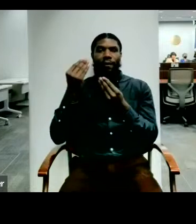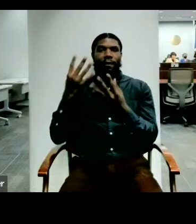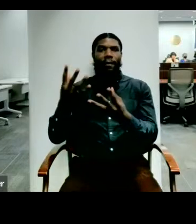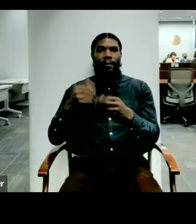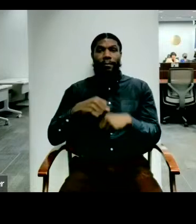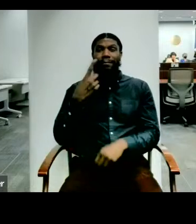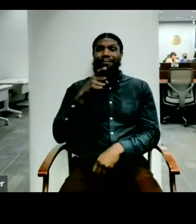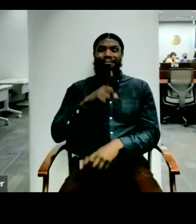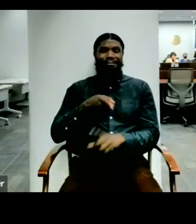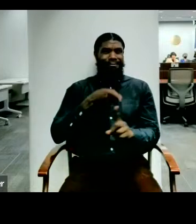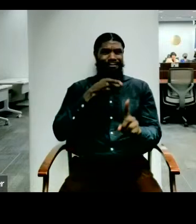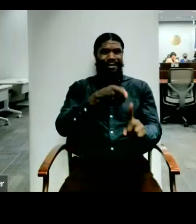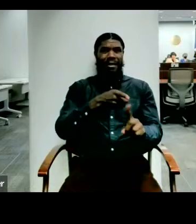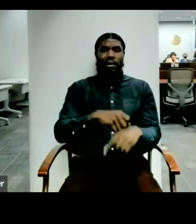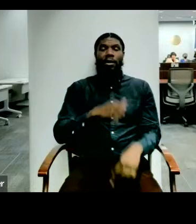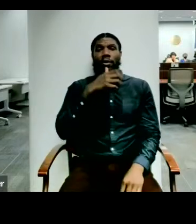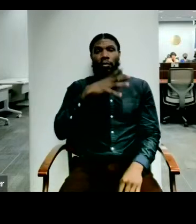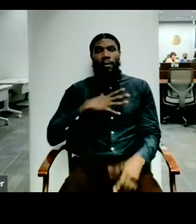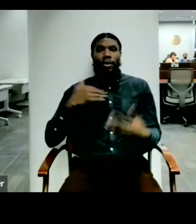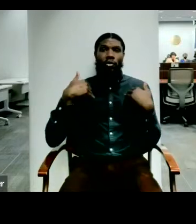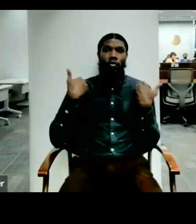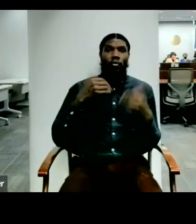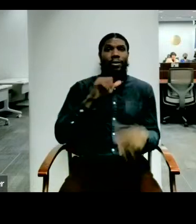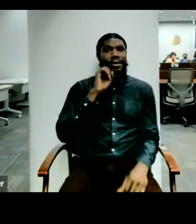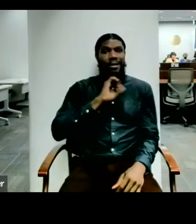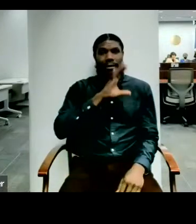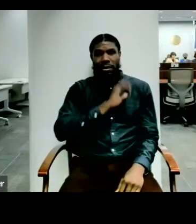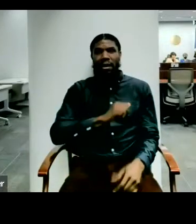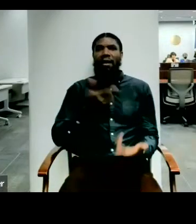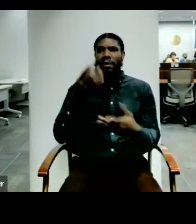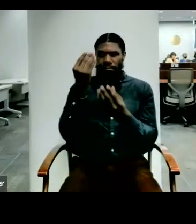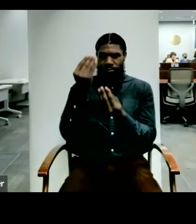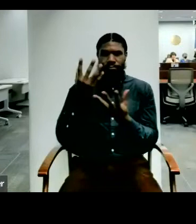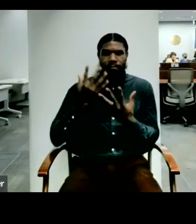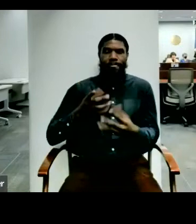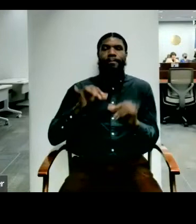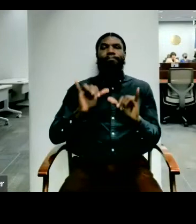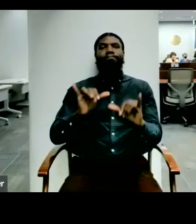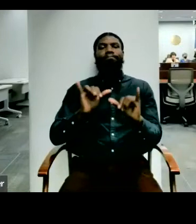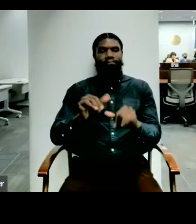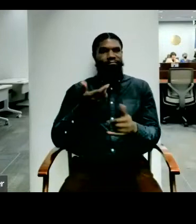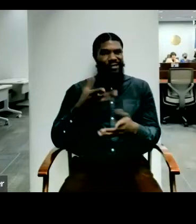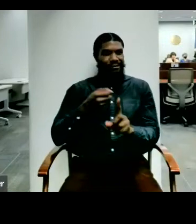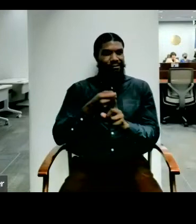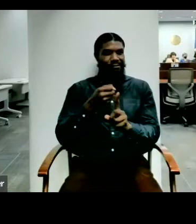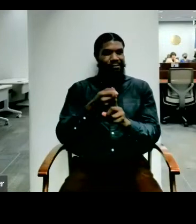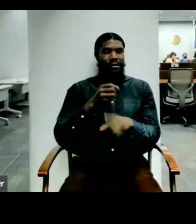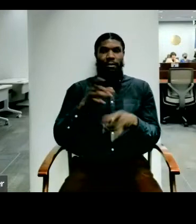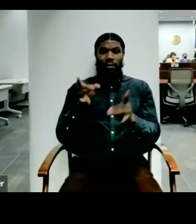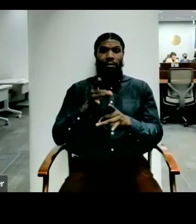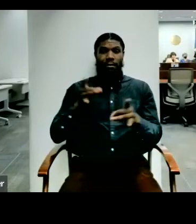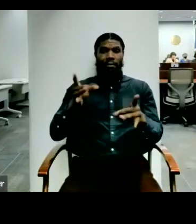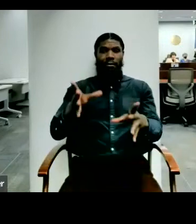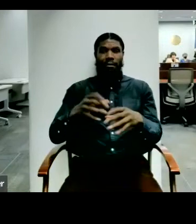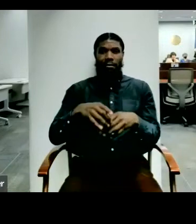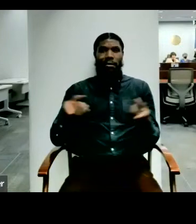youth and seniors have reported experiencing anti-hate incidents at significant rates. Women